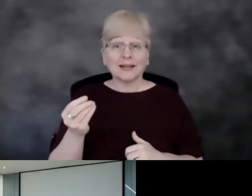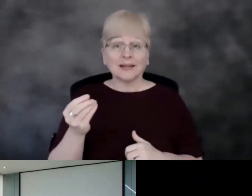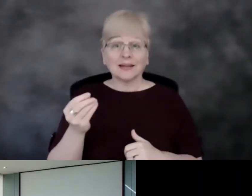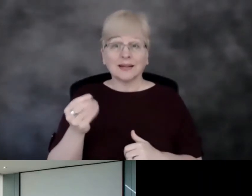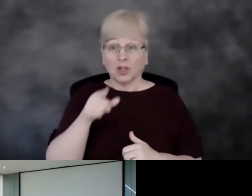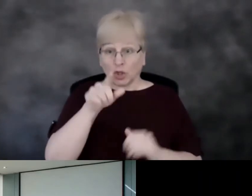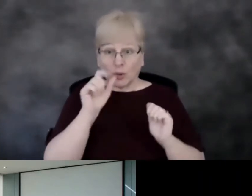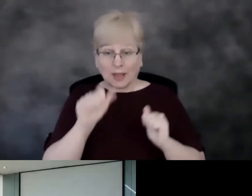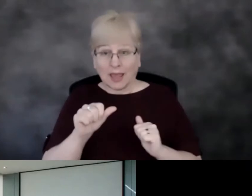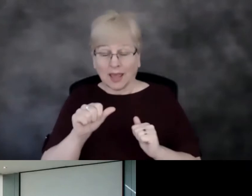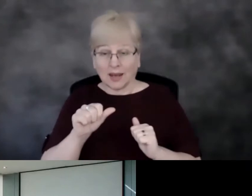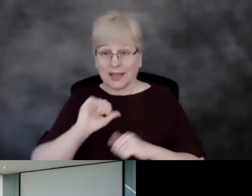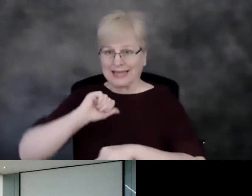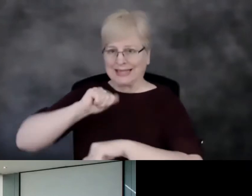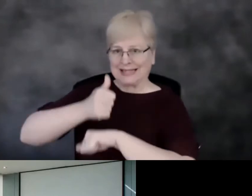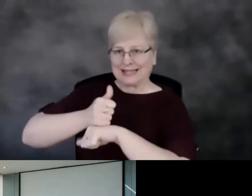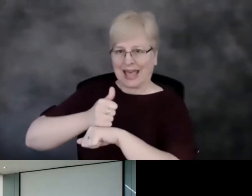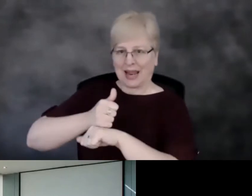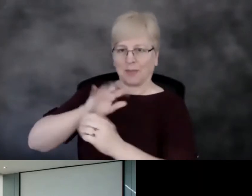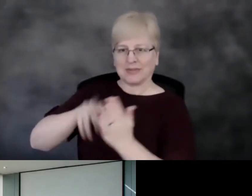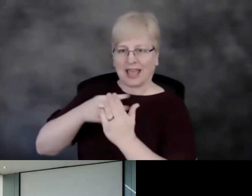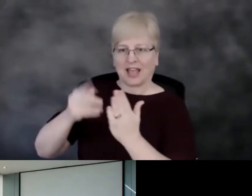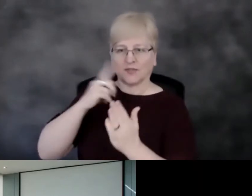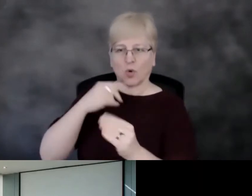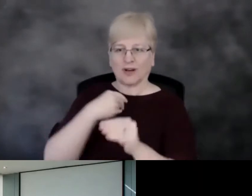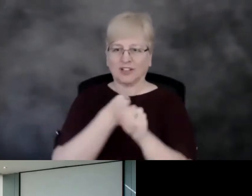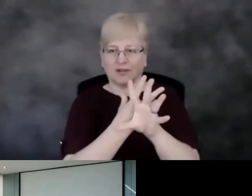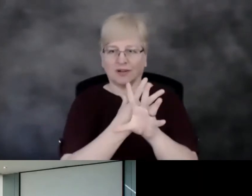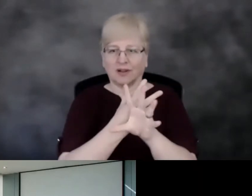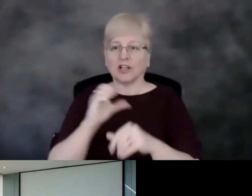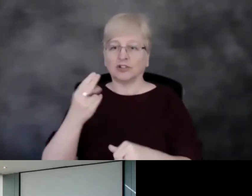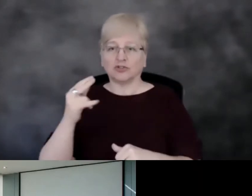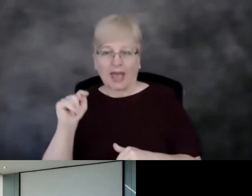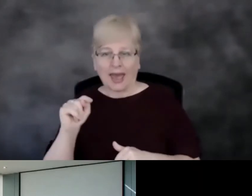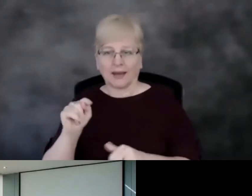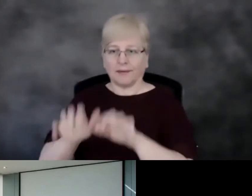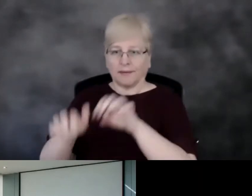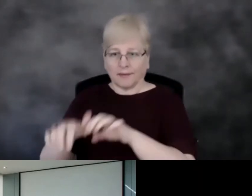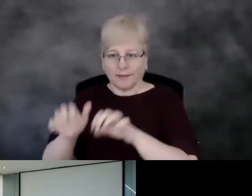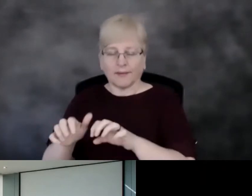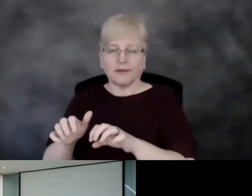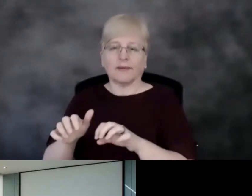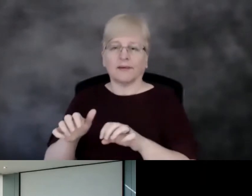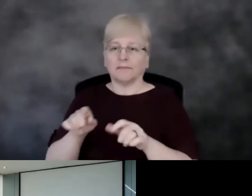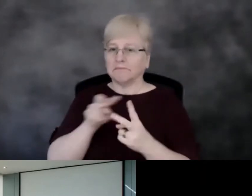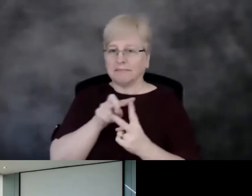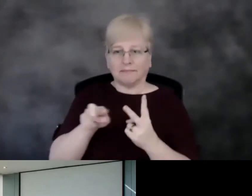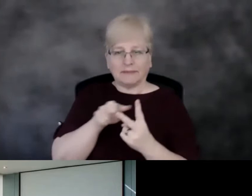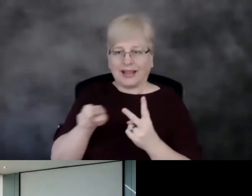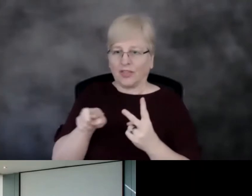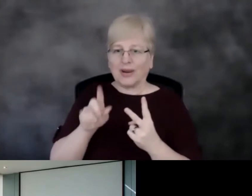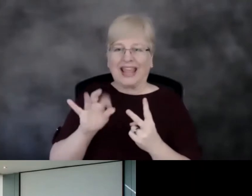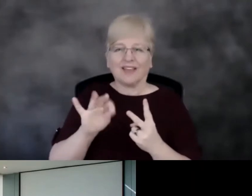schedule chats, video chats or written chats with those who come to you and ask questions.